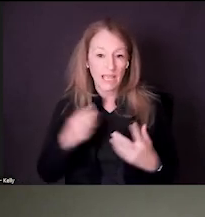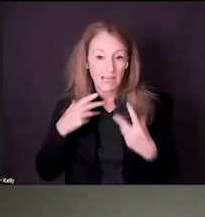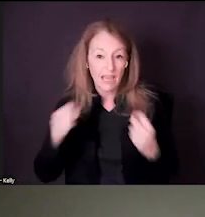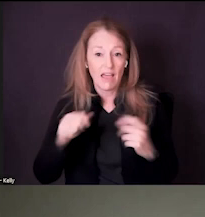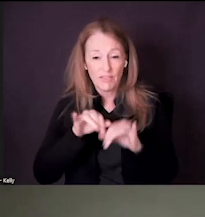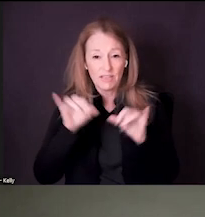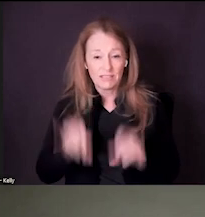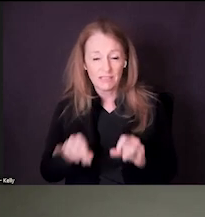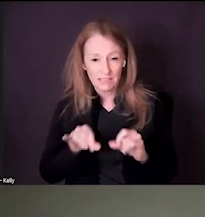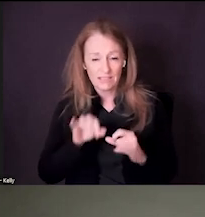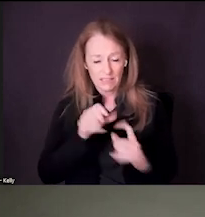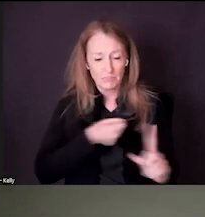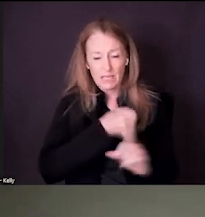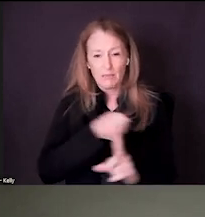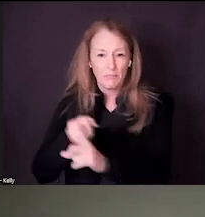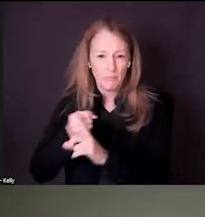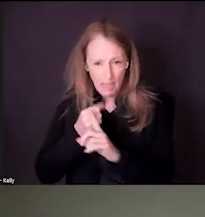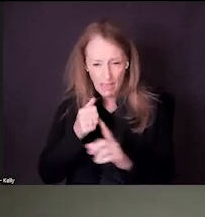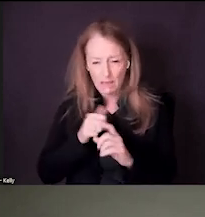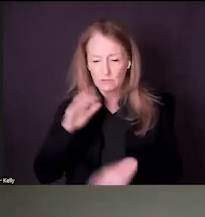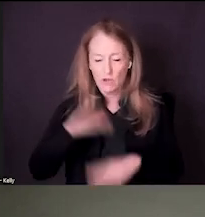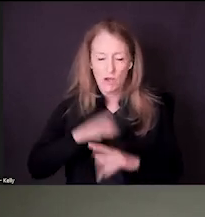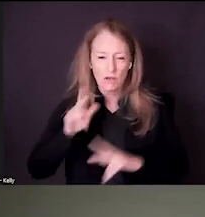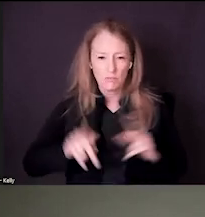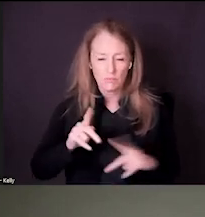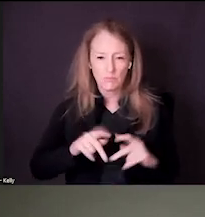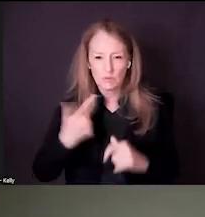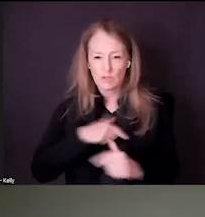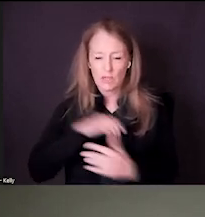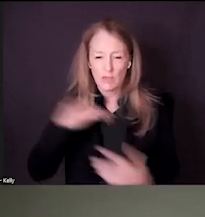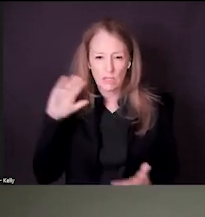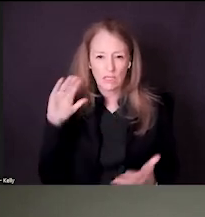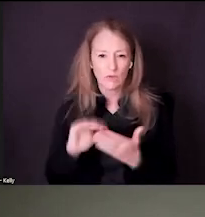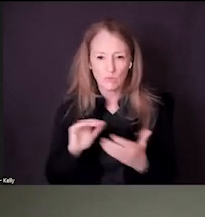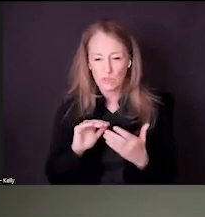REDUCE THOSE. IF YOU WANT THE DETAILS, GET ON CRISIS TALK AND